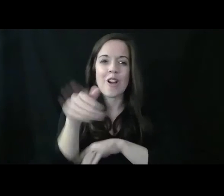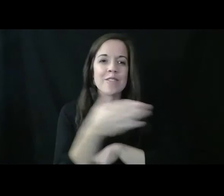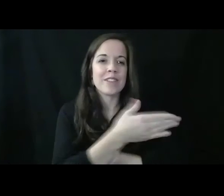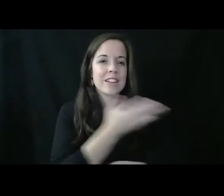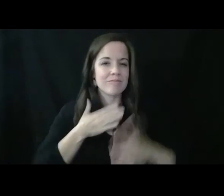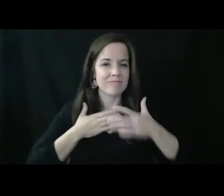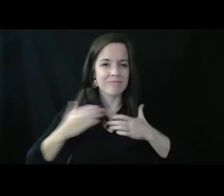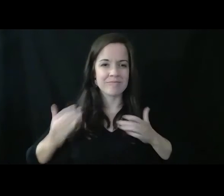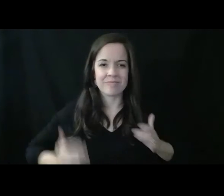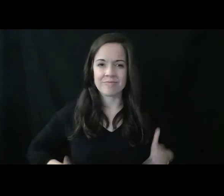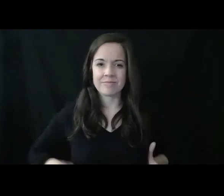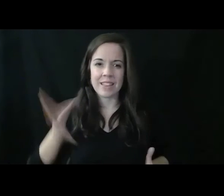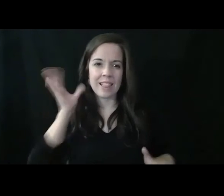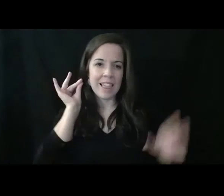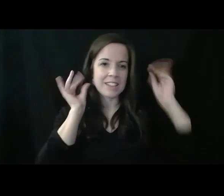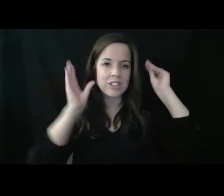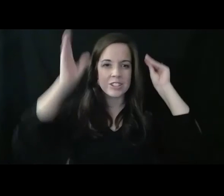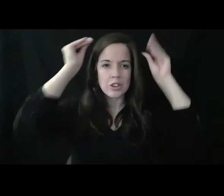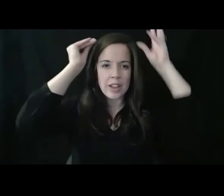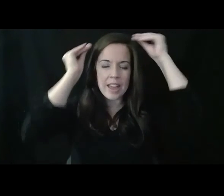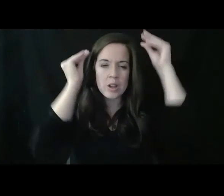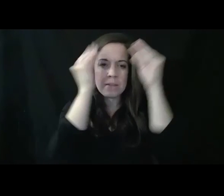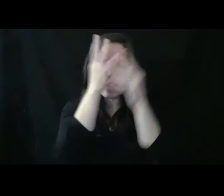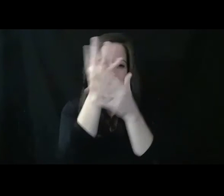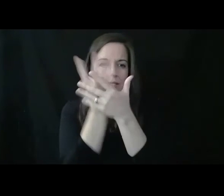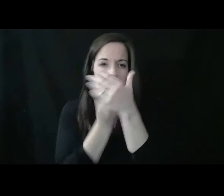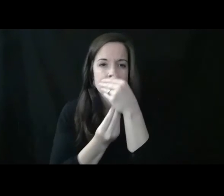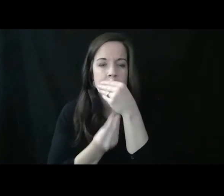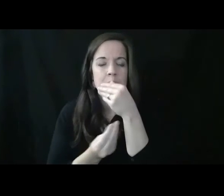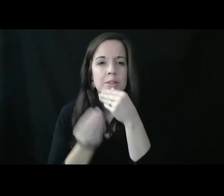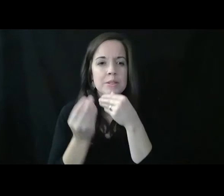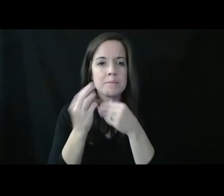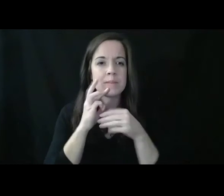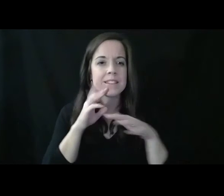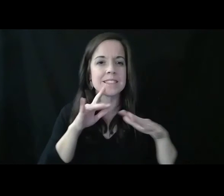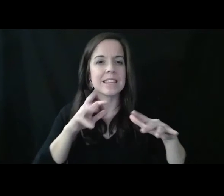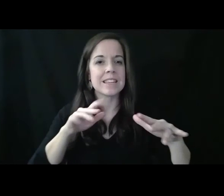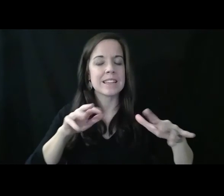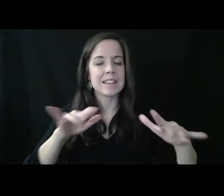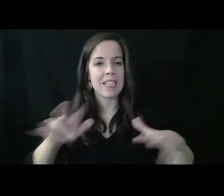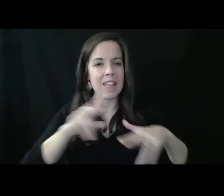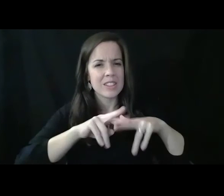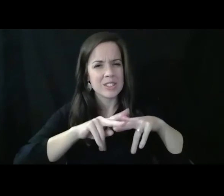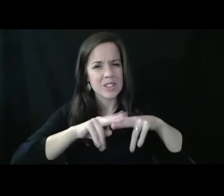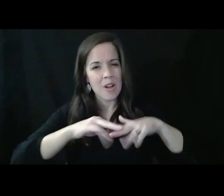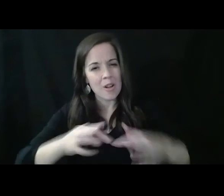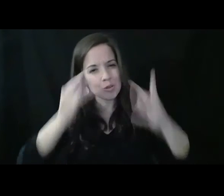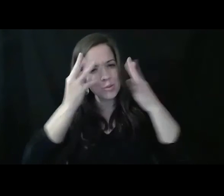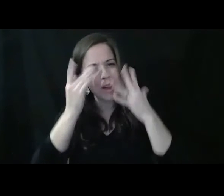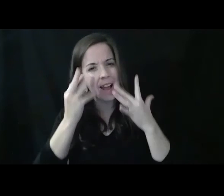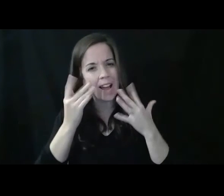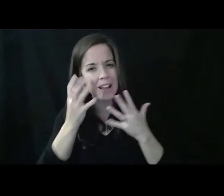latched into your hair, be invisible, be sea. Let the salt crack across your skin. Cradle the water,